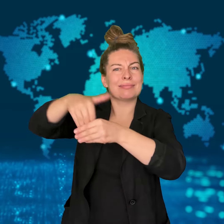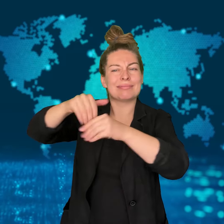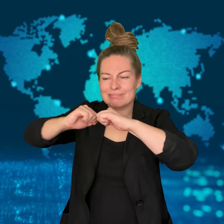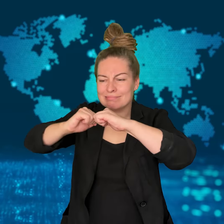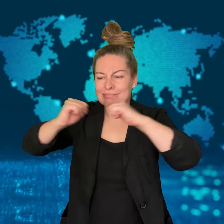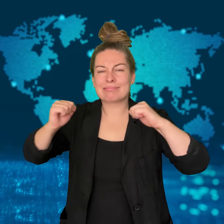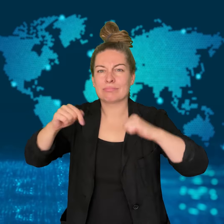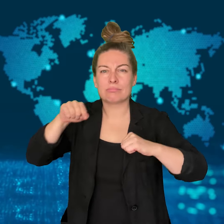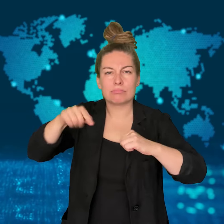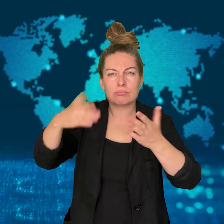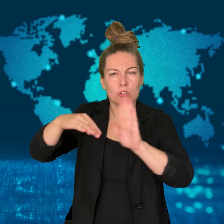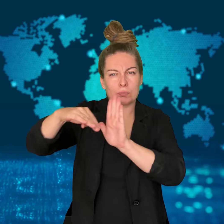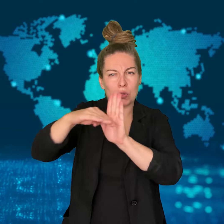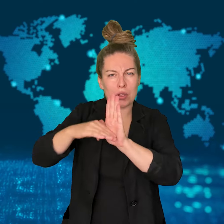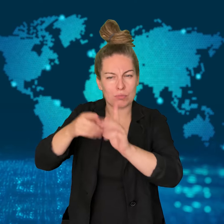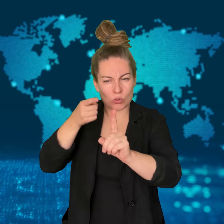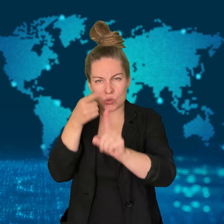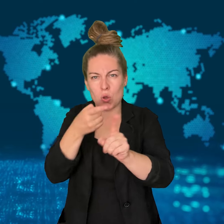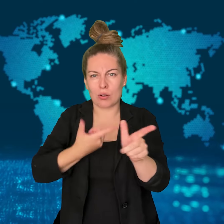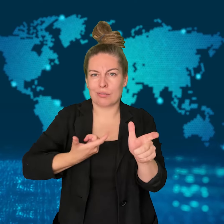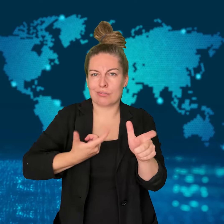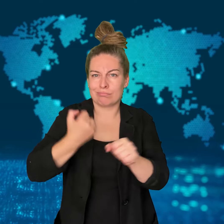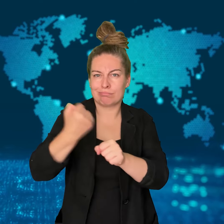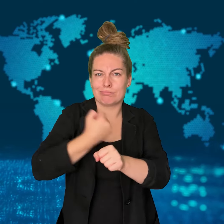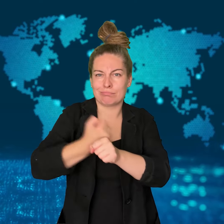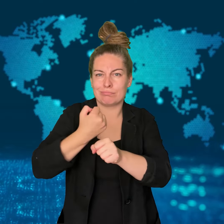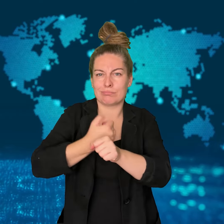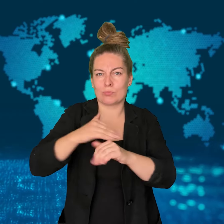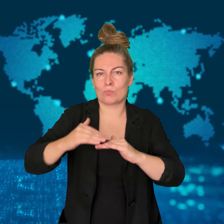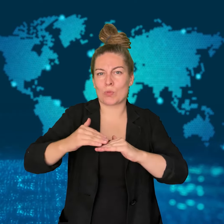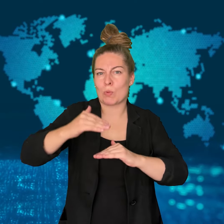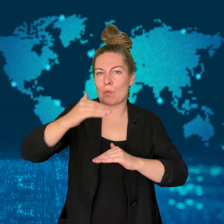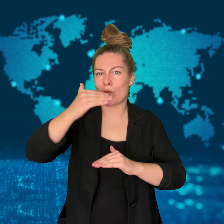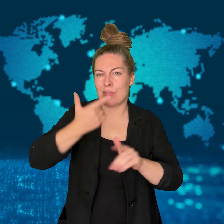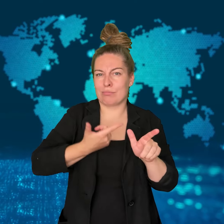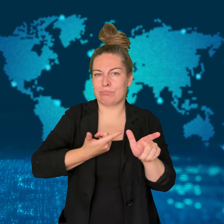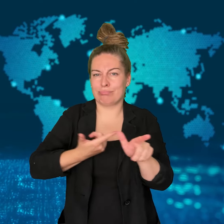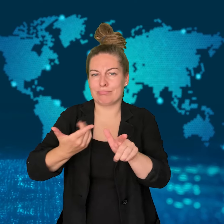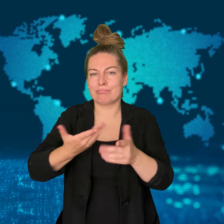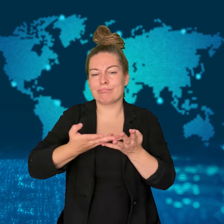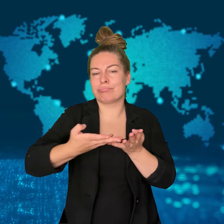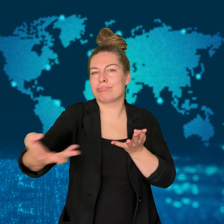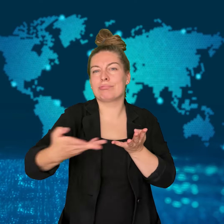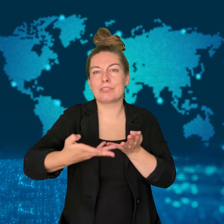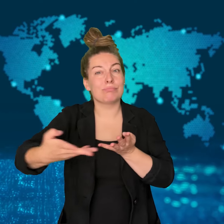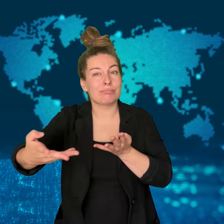It's not clear if the site was a known site or